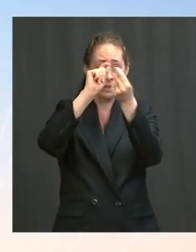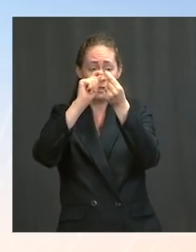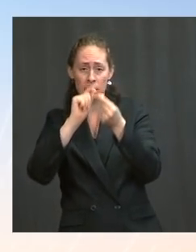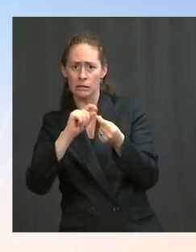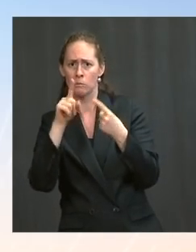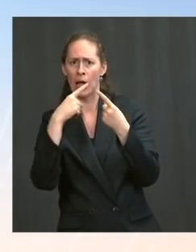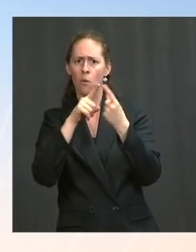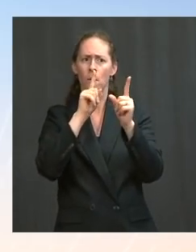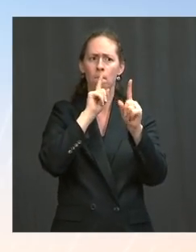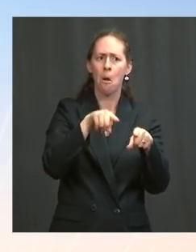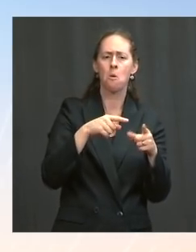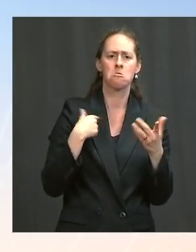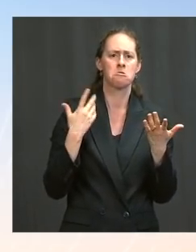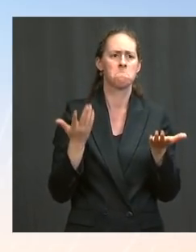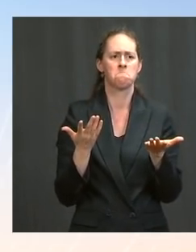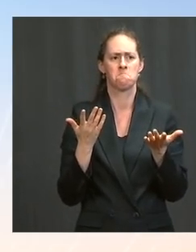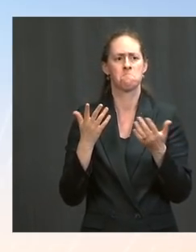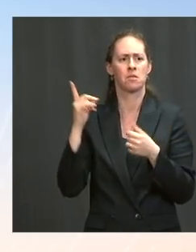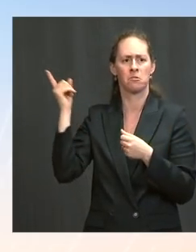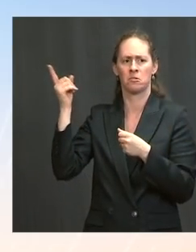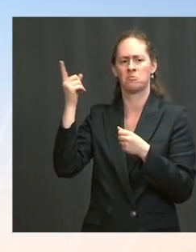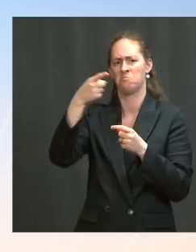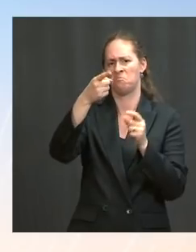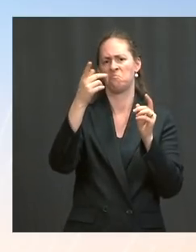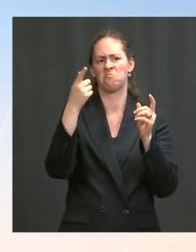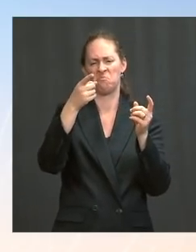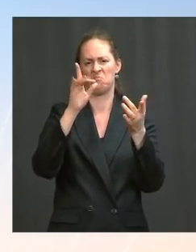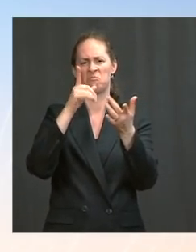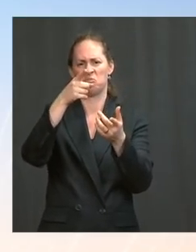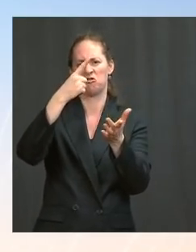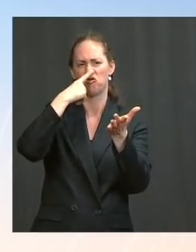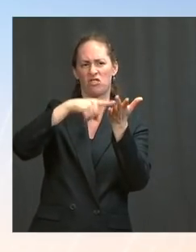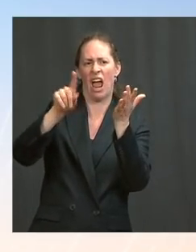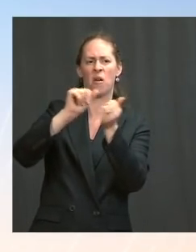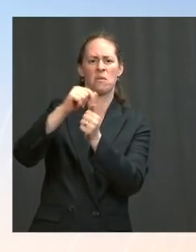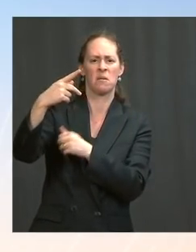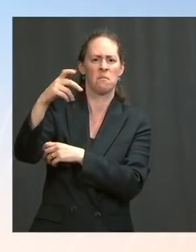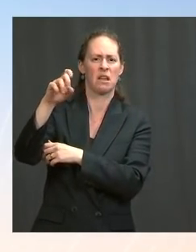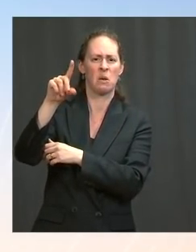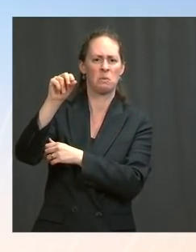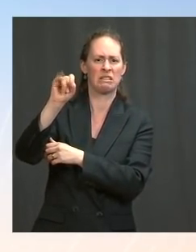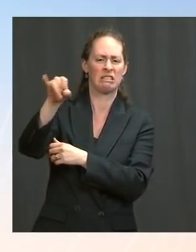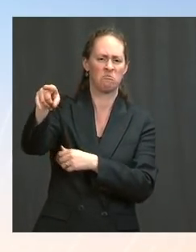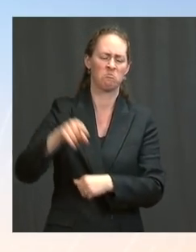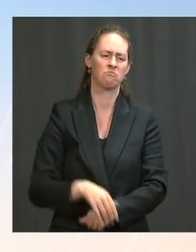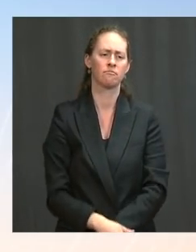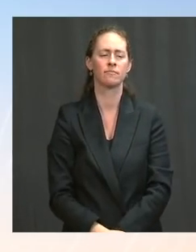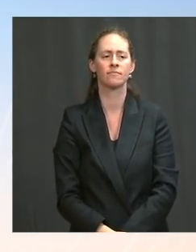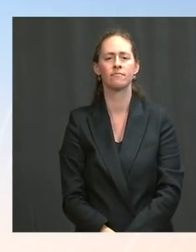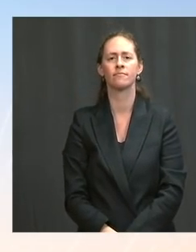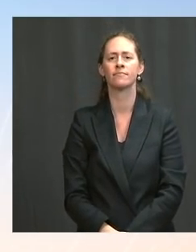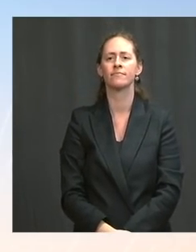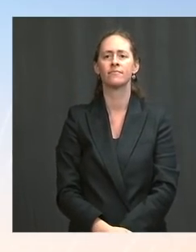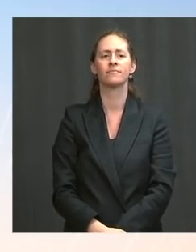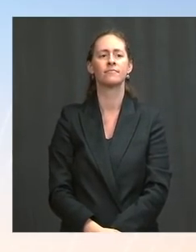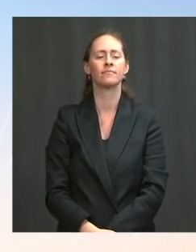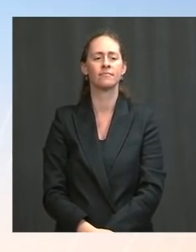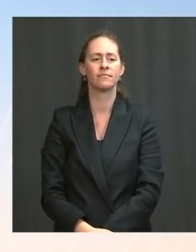I think he would refer to her and her judgment on that front. Go ahead, in the middle. The Press: So, back to what you said about climate: Even with those policies that you mentioned